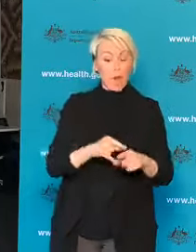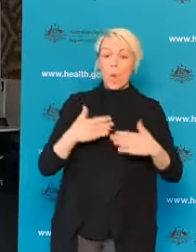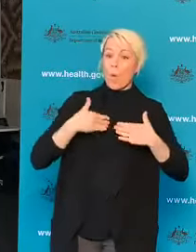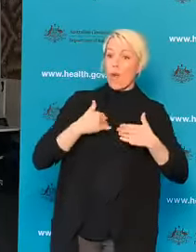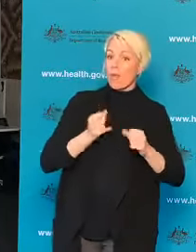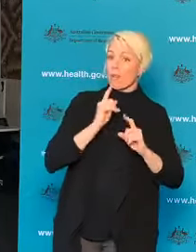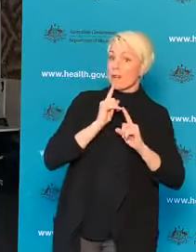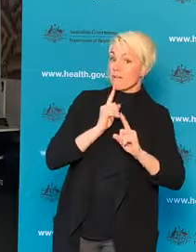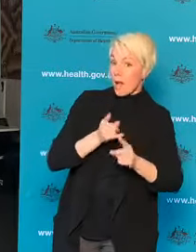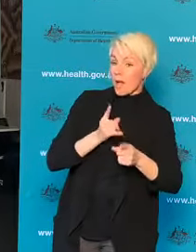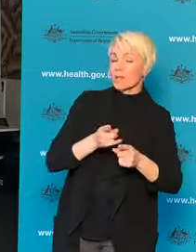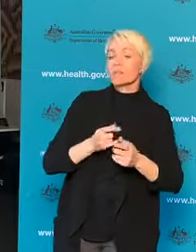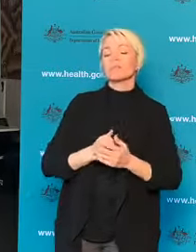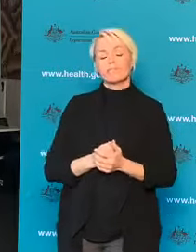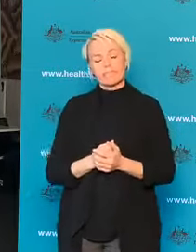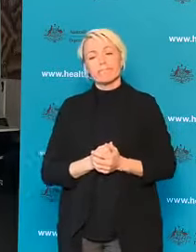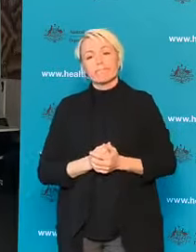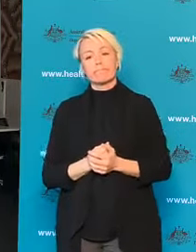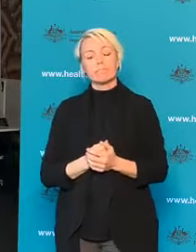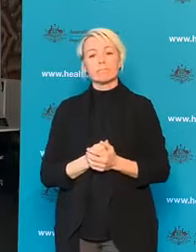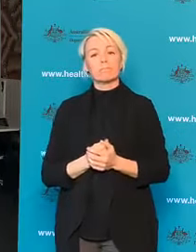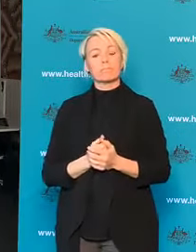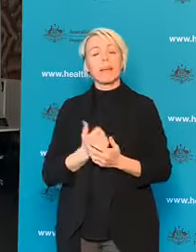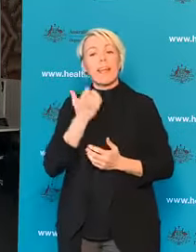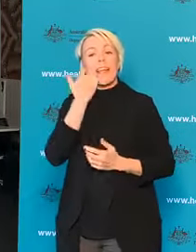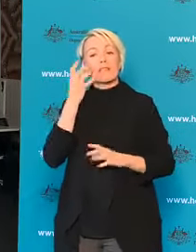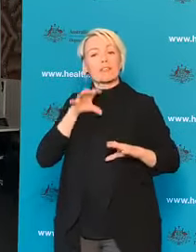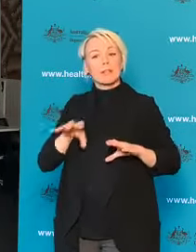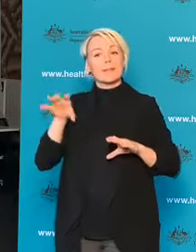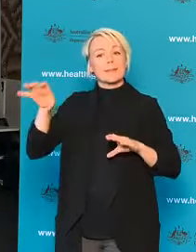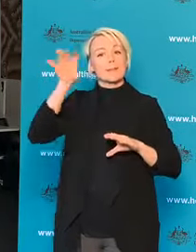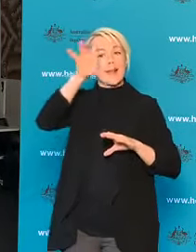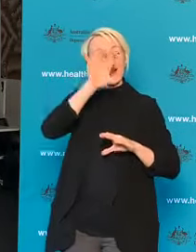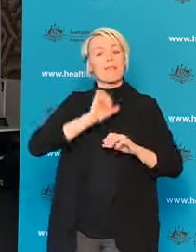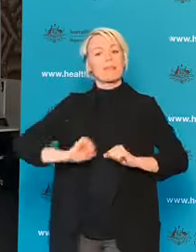forward. Clearly each Premier is looking at the situation in their state